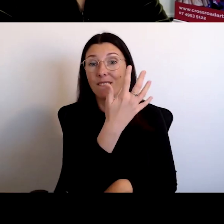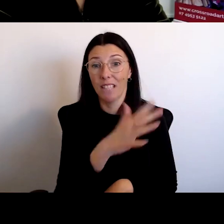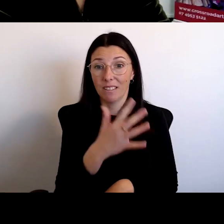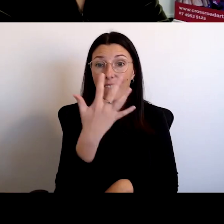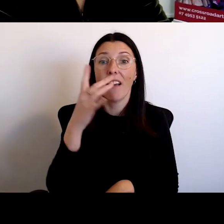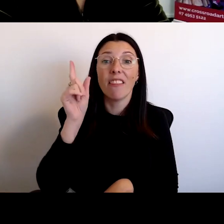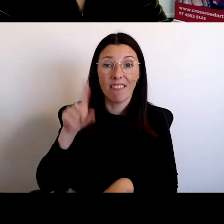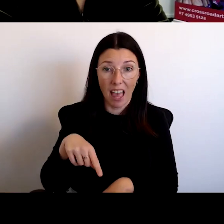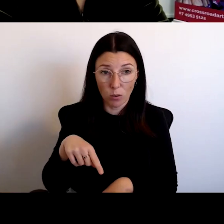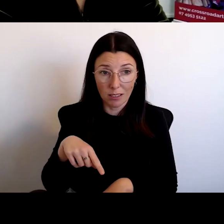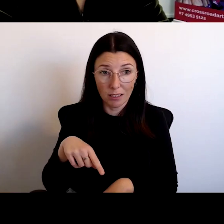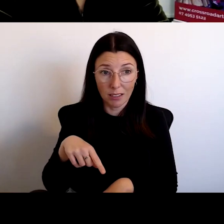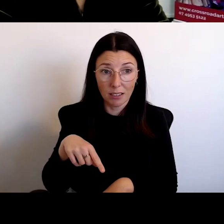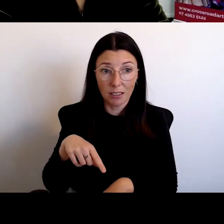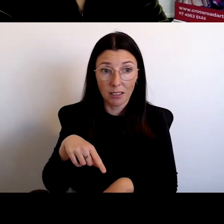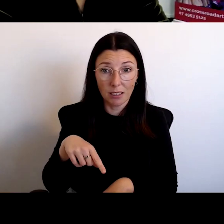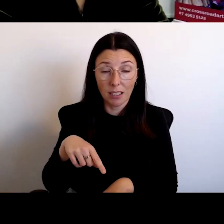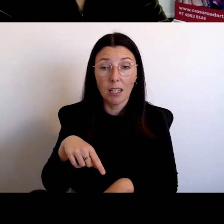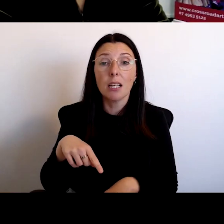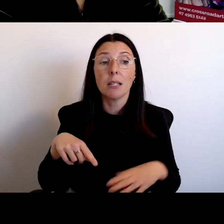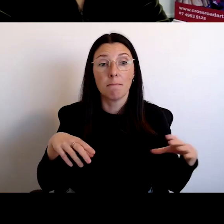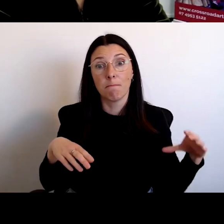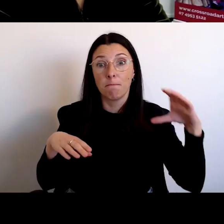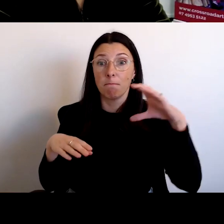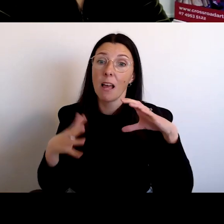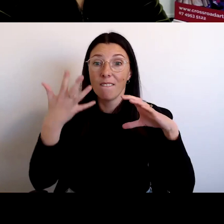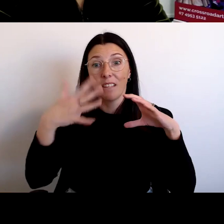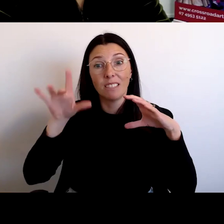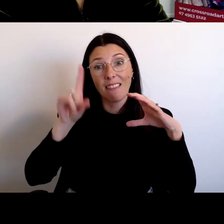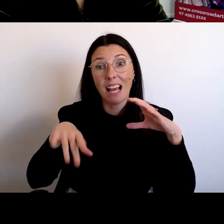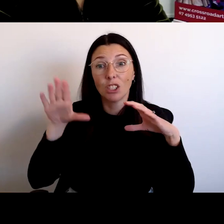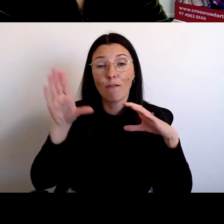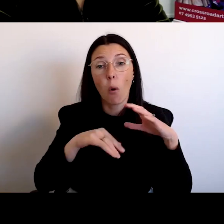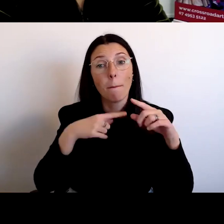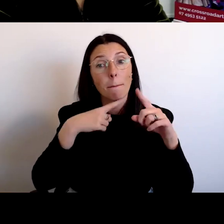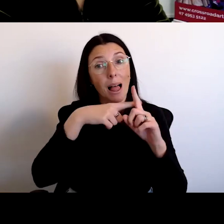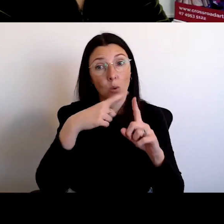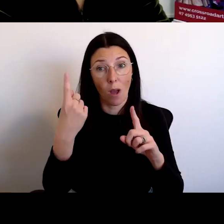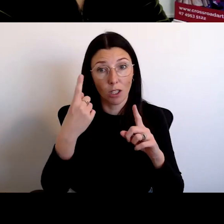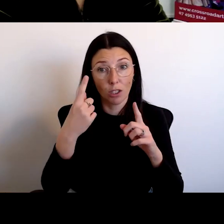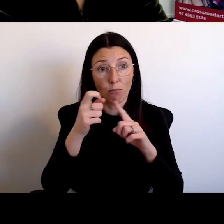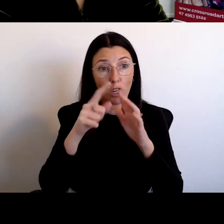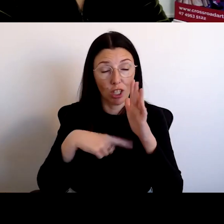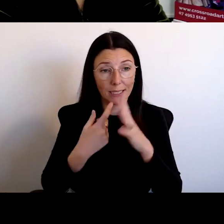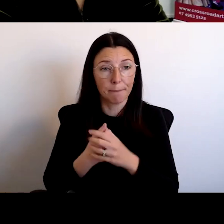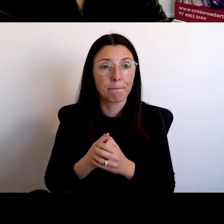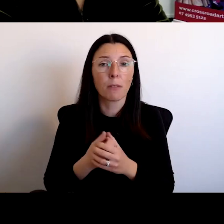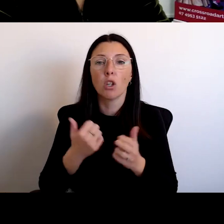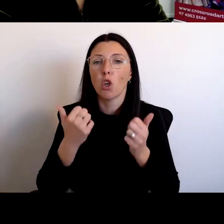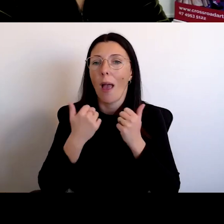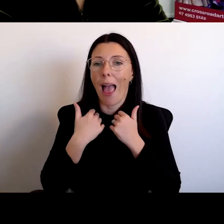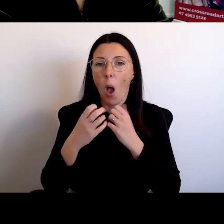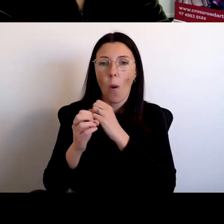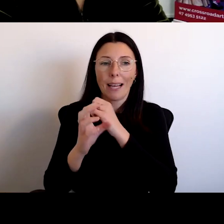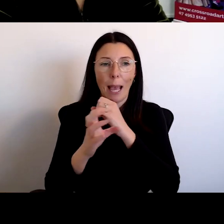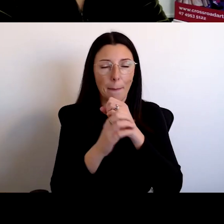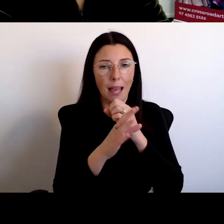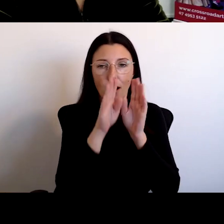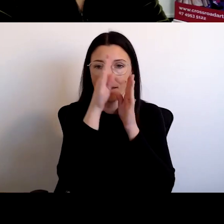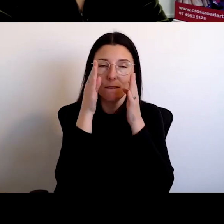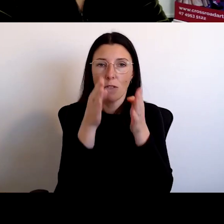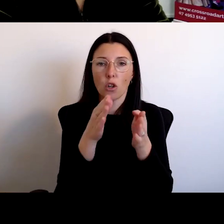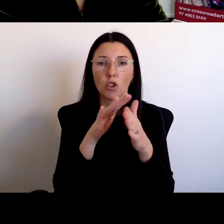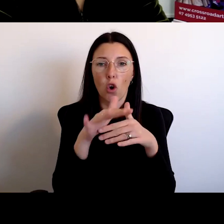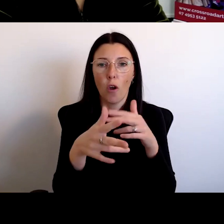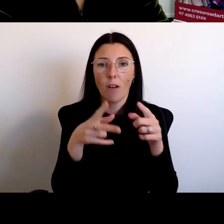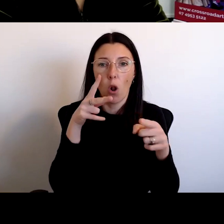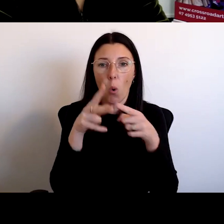with 50,000 coming from the Plus1 campaign. The campaign focused on launching a major works giving